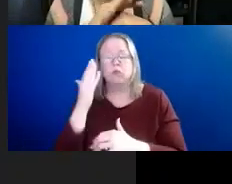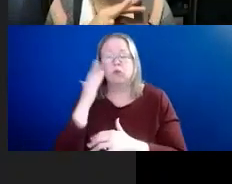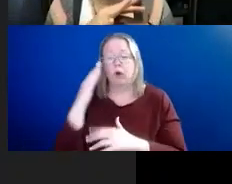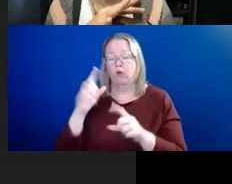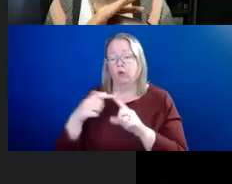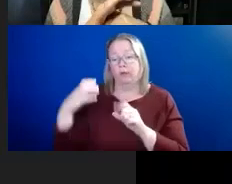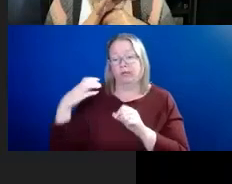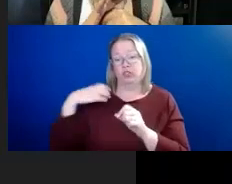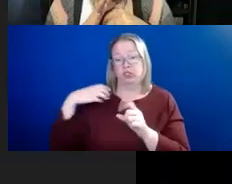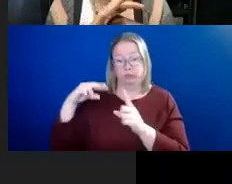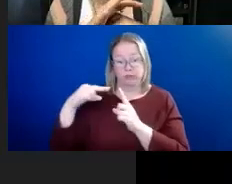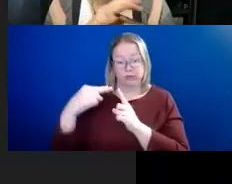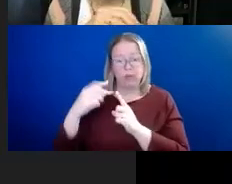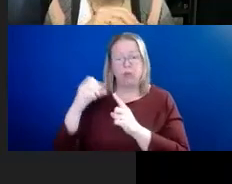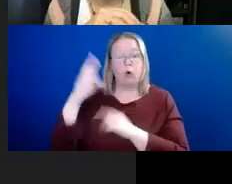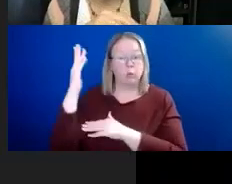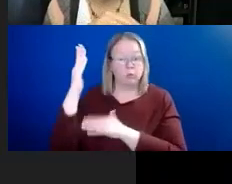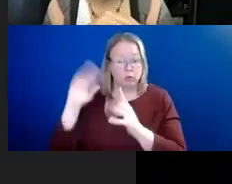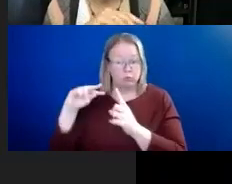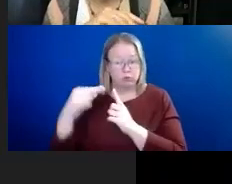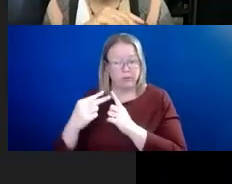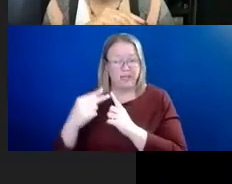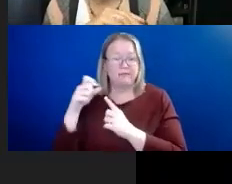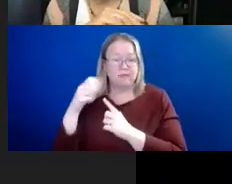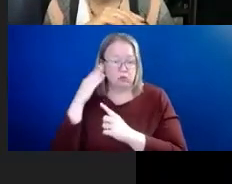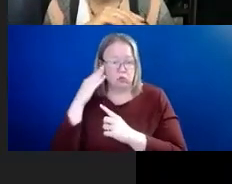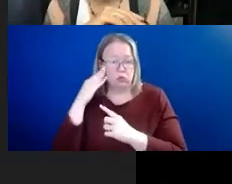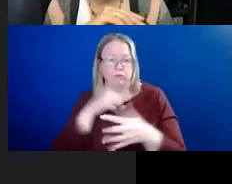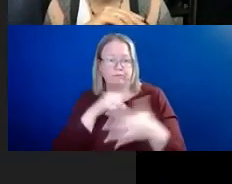perspective or presenter perspective. The platform